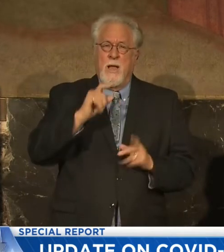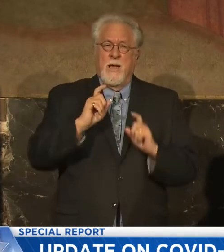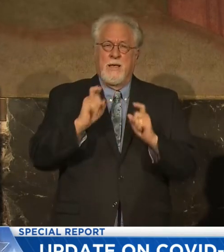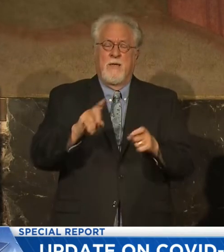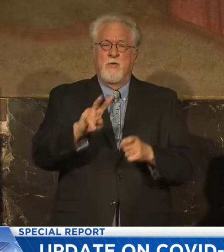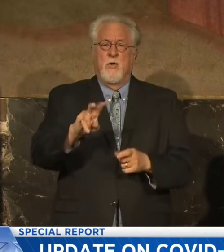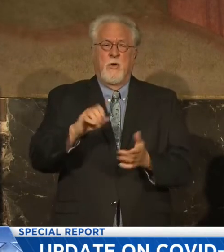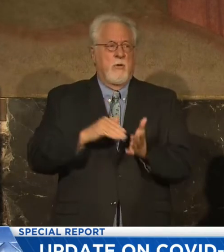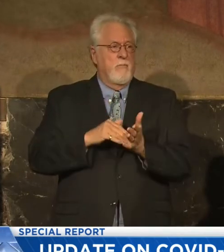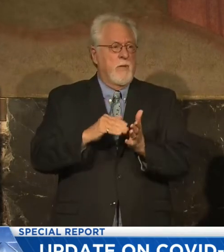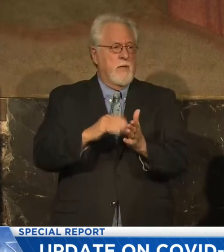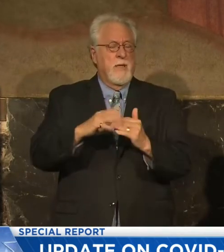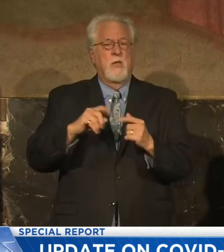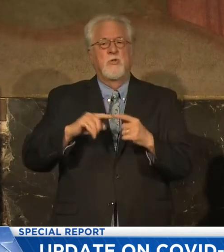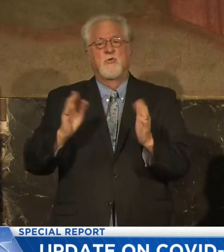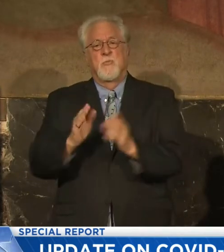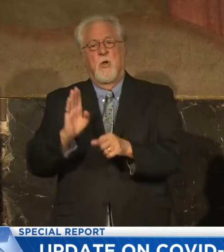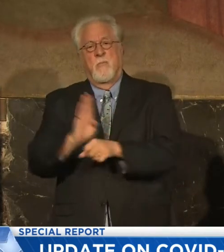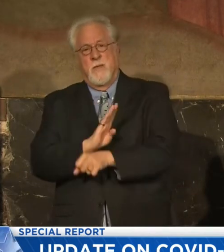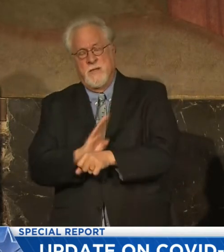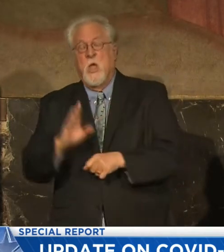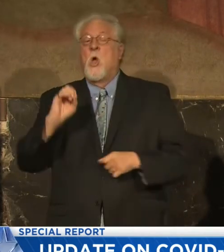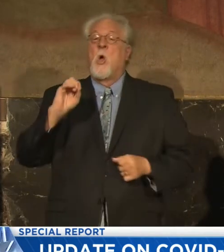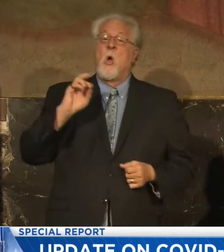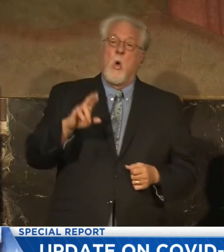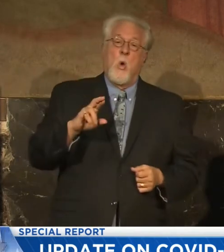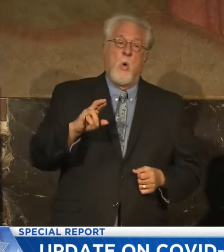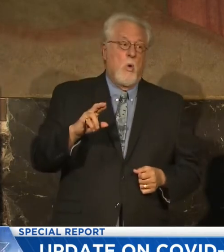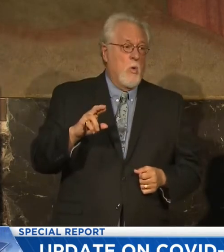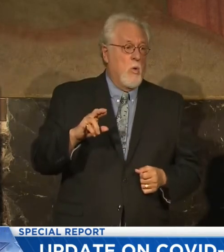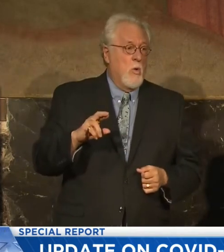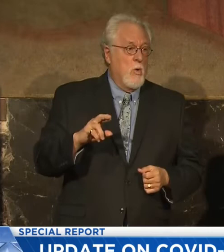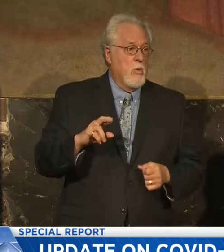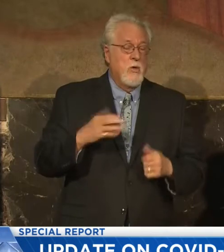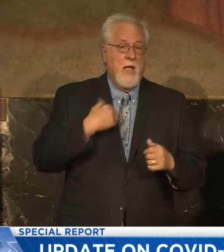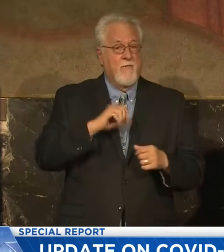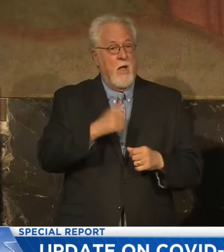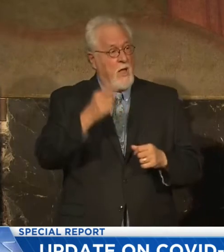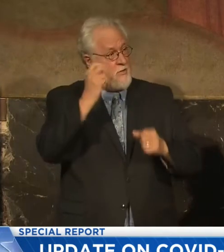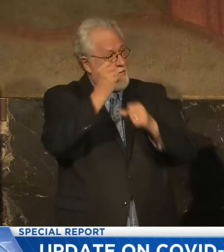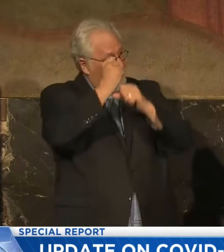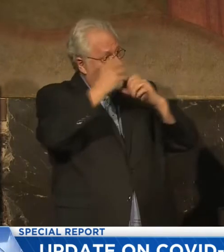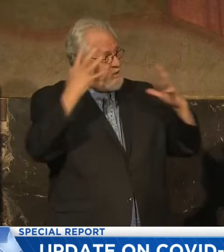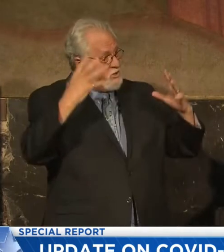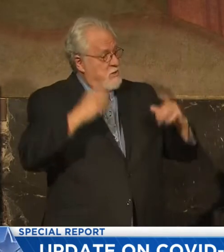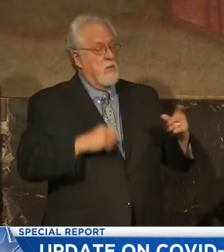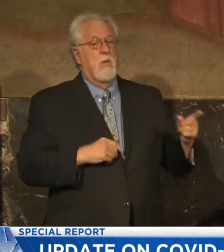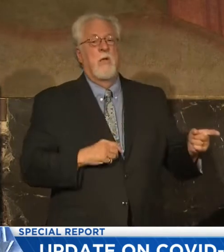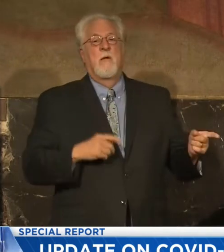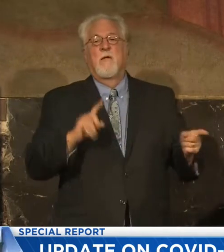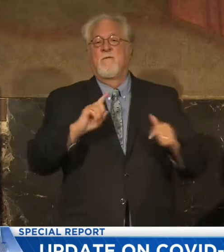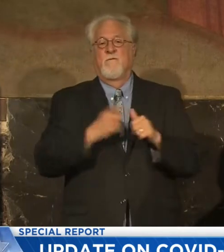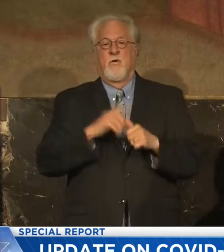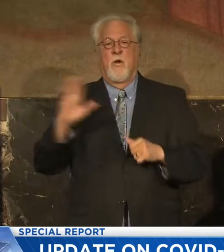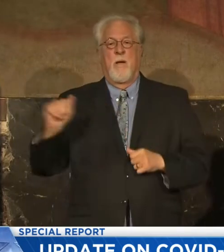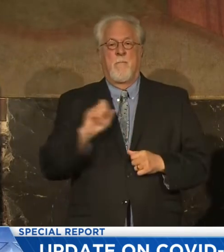THEY WANT TO TAKE 200 MILLION AND GIVE IT TO SMALL BUSINESSES. GIVEN THAT IT DOESN'T SEEM LIKE LOCALS WILL BE ABLE TO SPEND IT ALL, WHY NOT GIVE THE